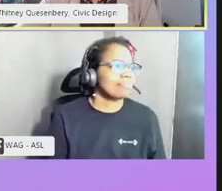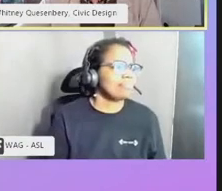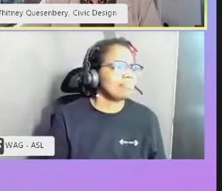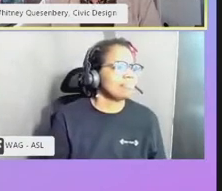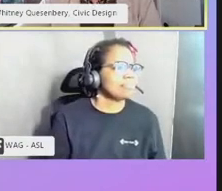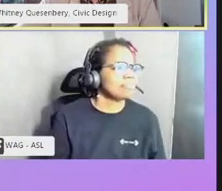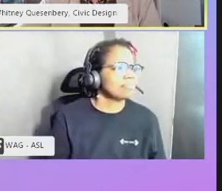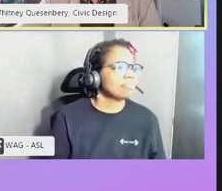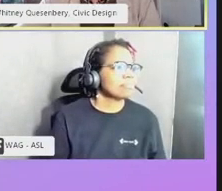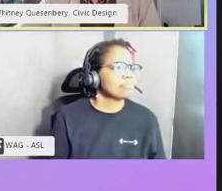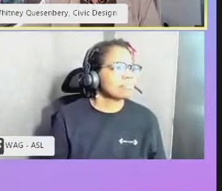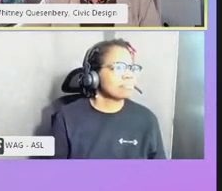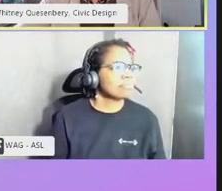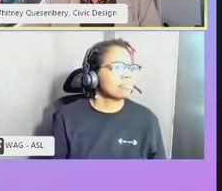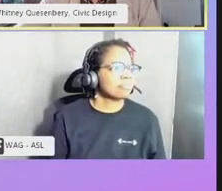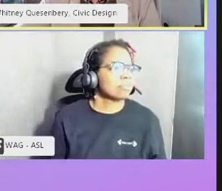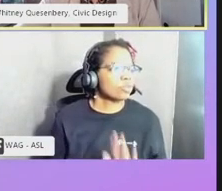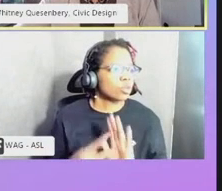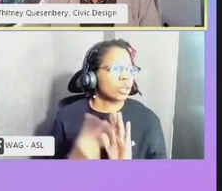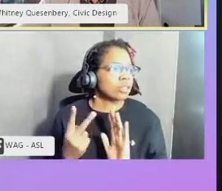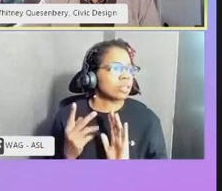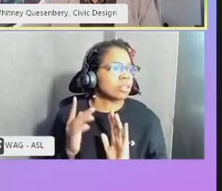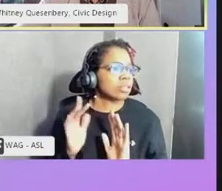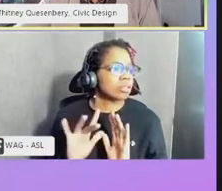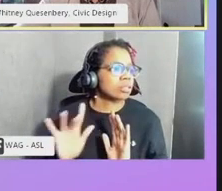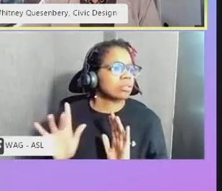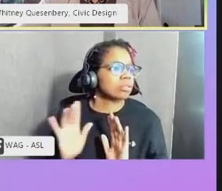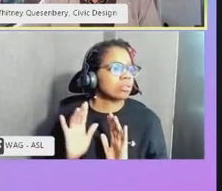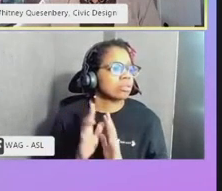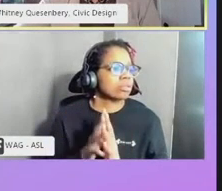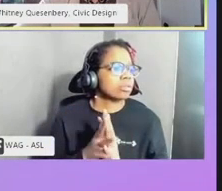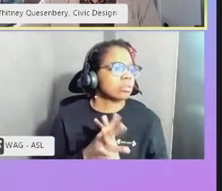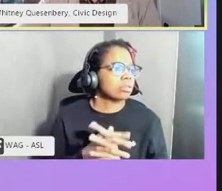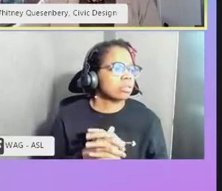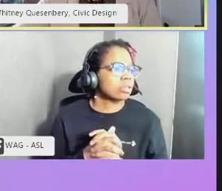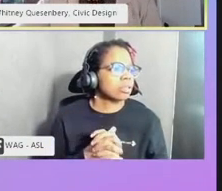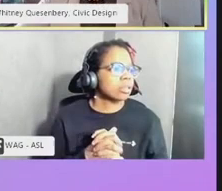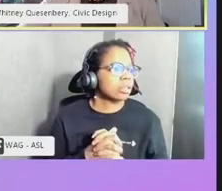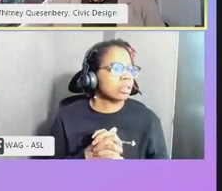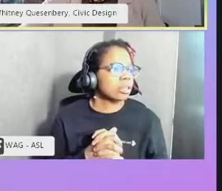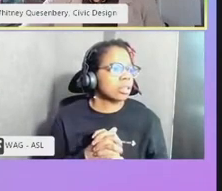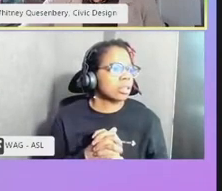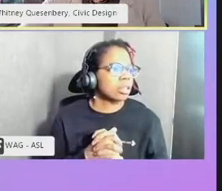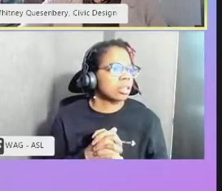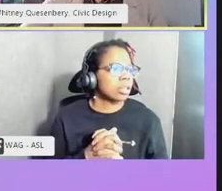that I hope it will see used in many places across the